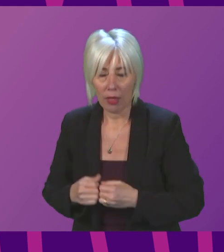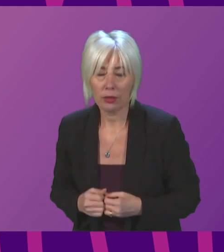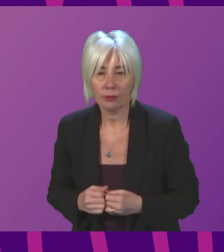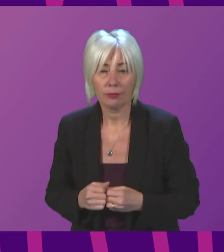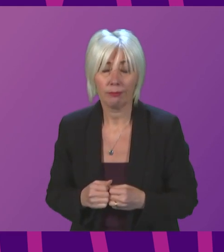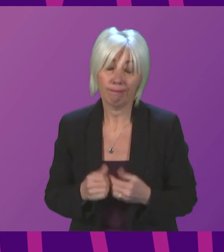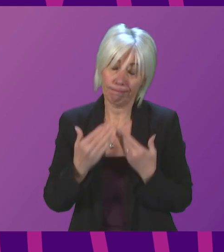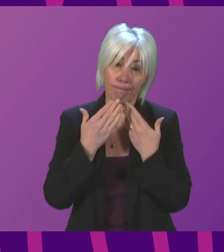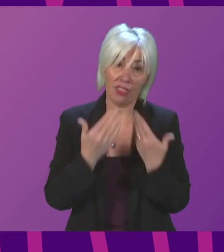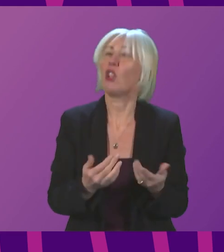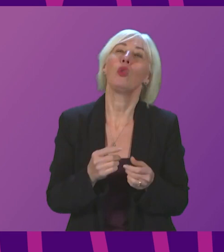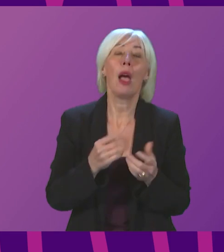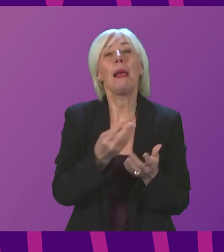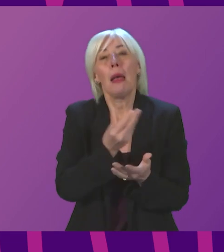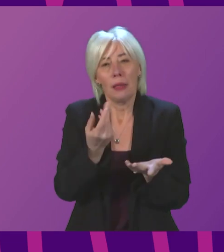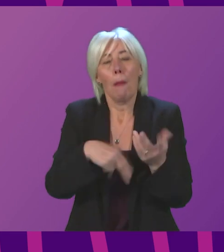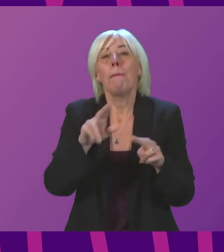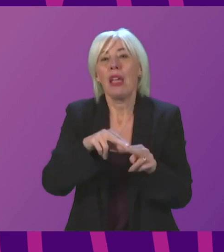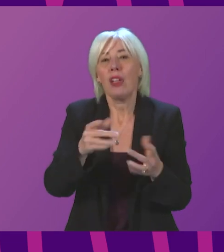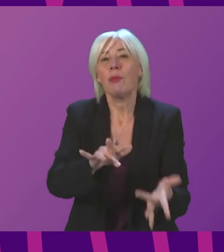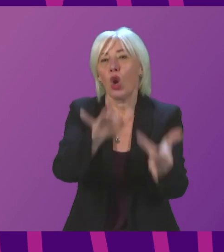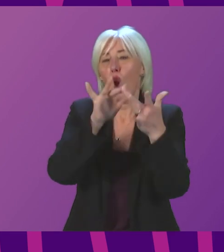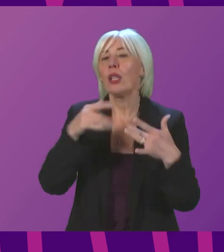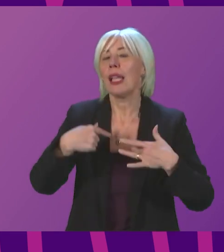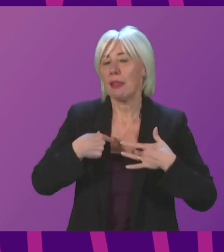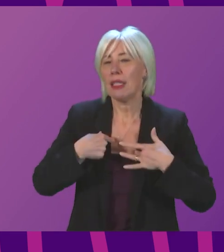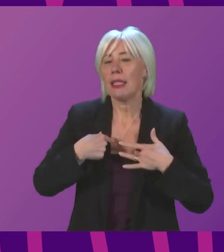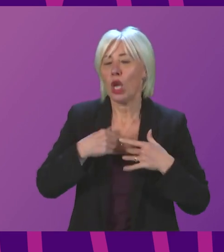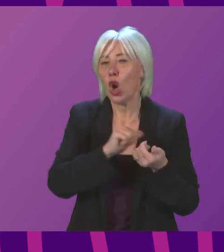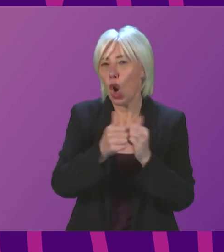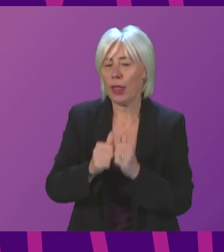Students have contacted me and my colleagues because they are concerned about the explicit